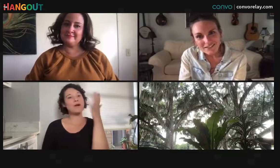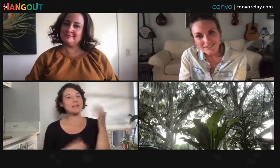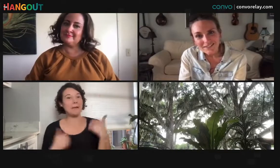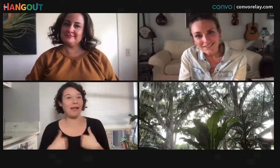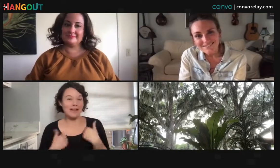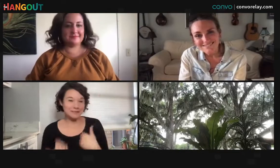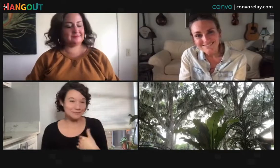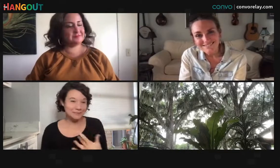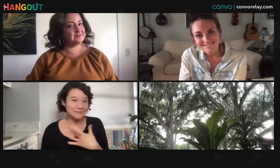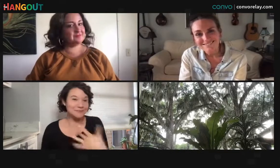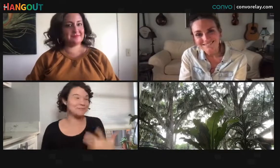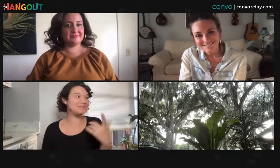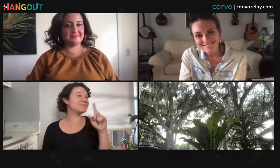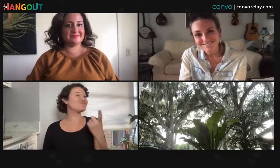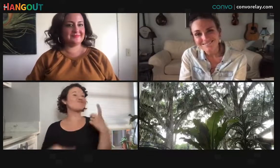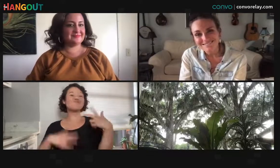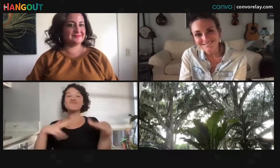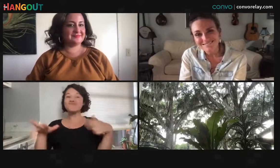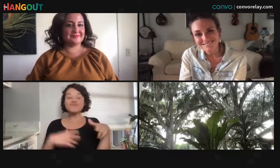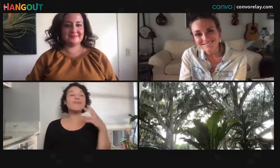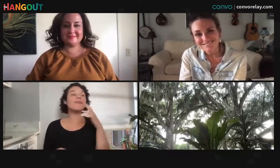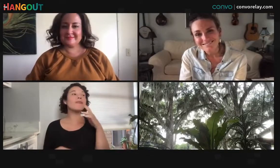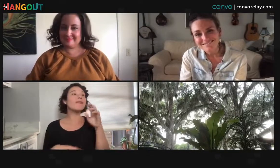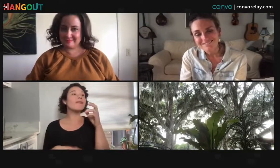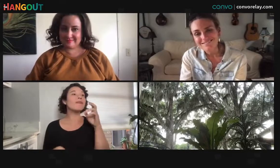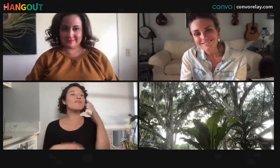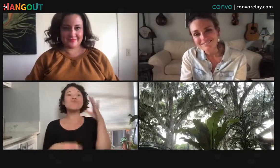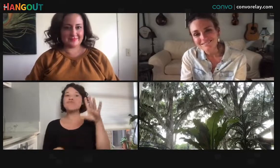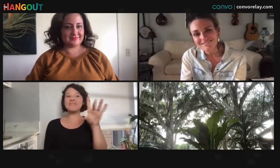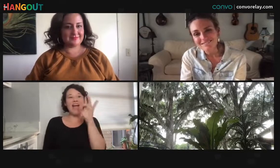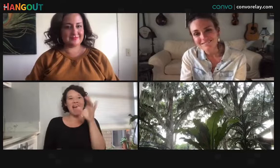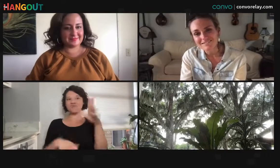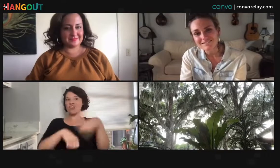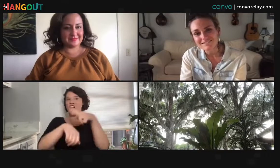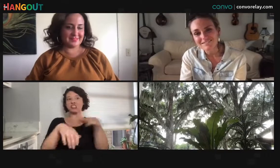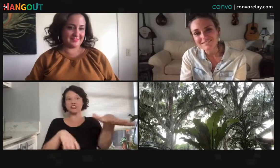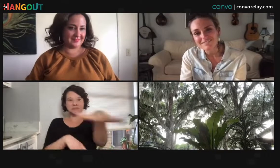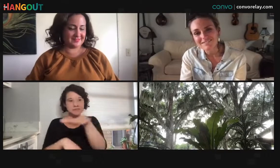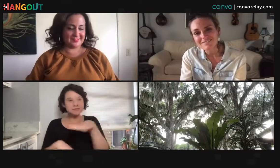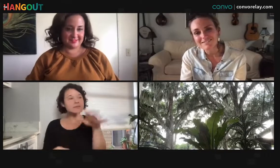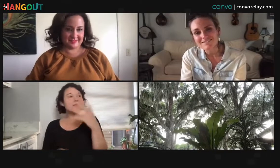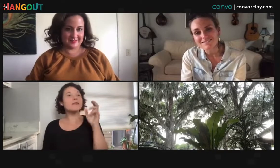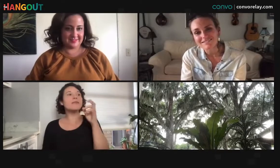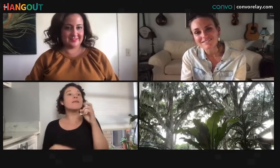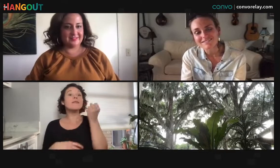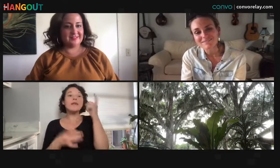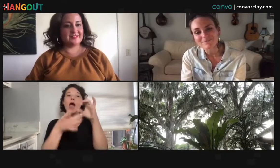this is mallory i know for myself i like to force faith alone and i like to walk out in the forest and be out in nature